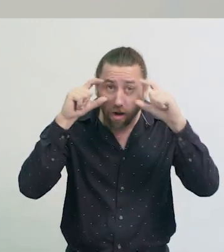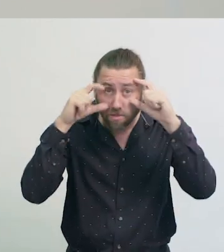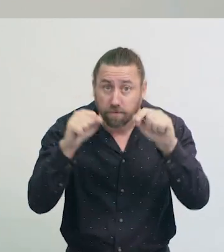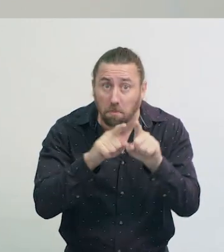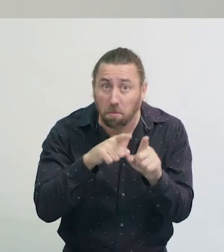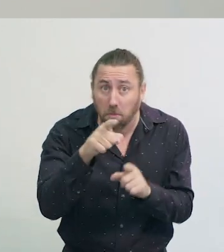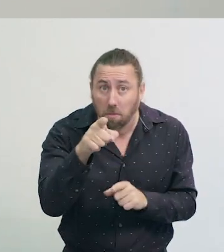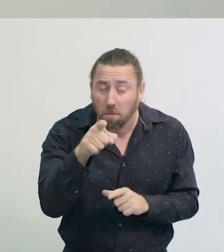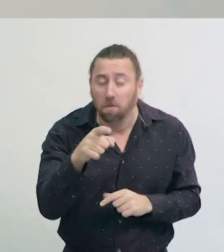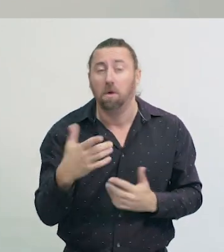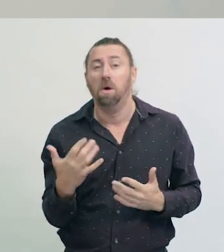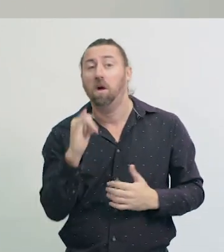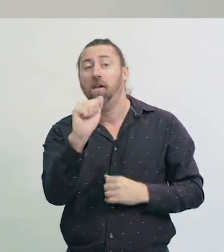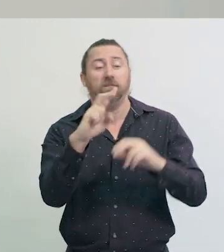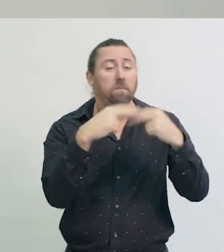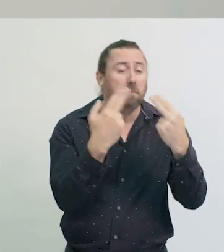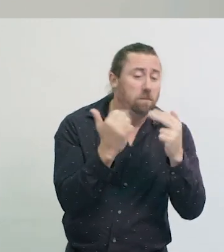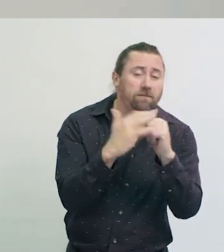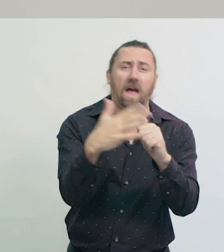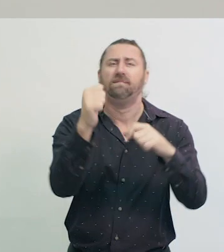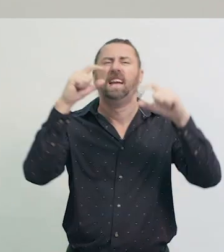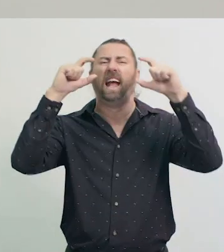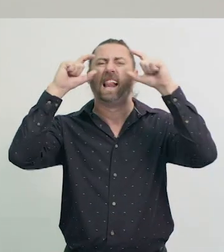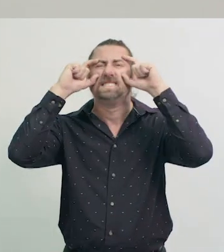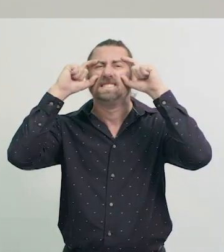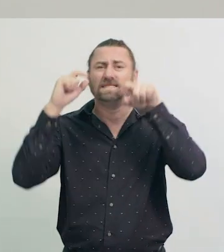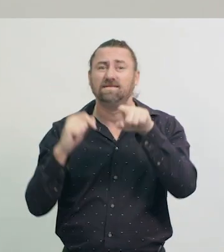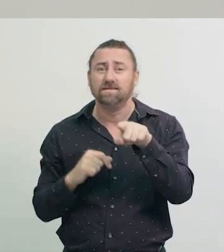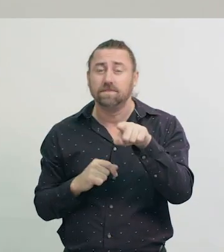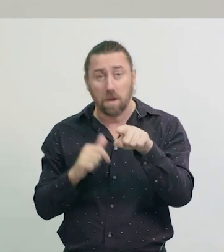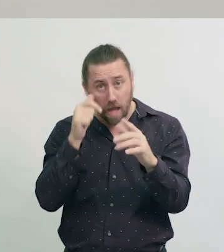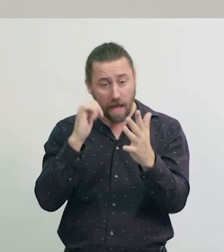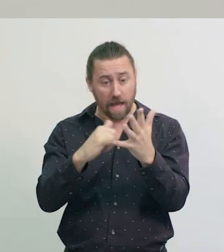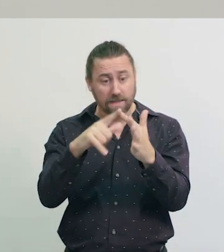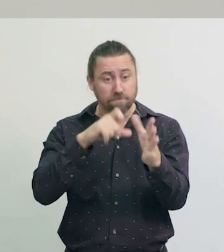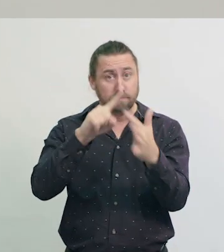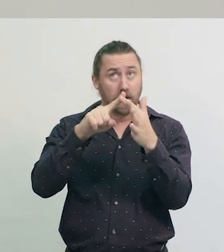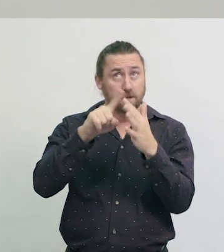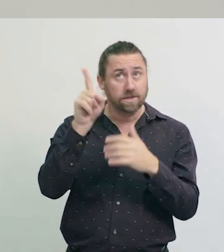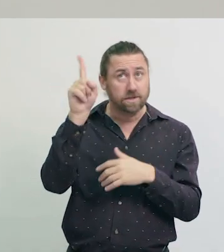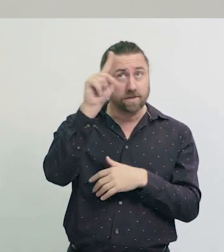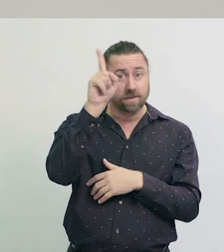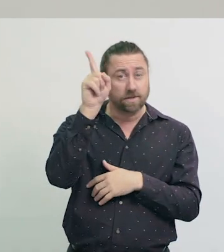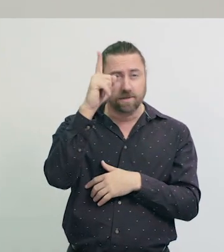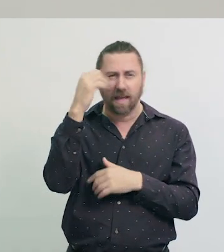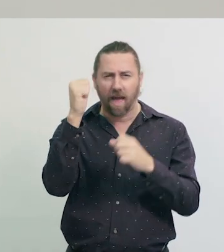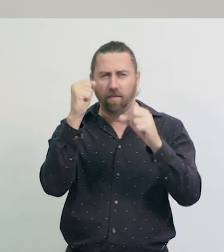Maybe you have family or friends that wear glasses. Remember, space environments contain sharp dust particles,